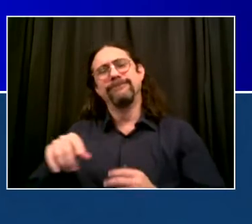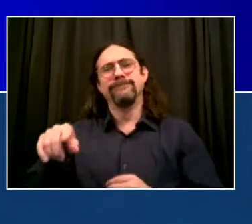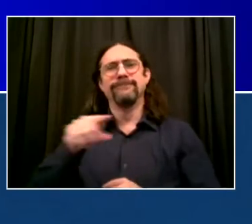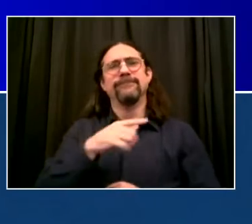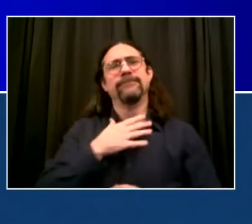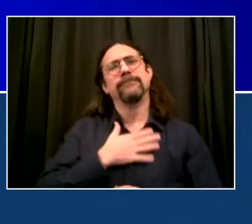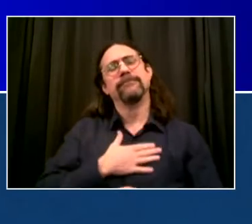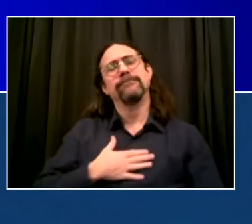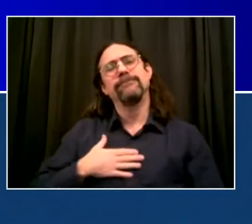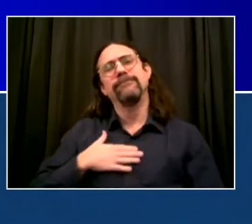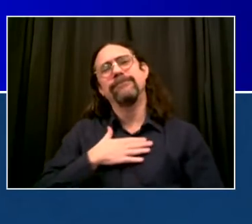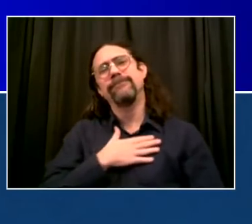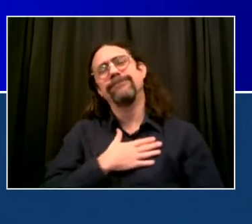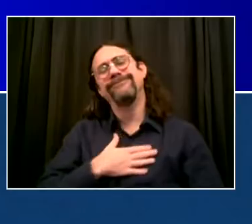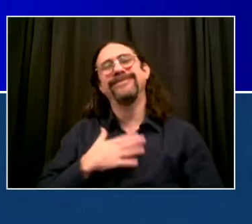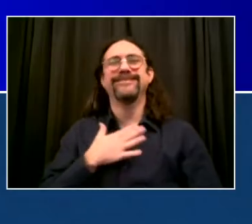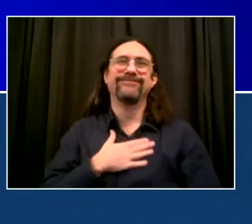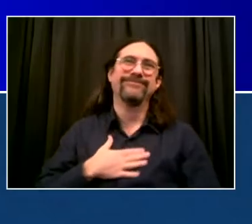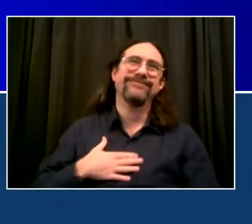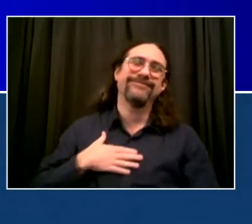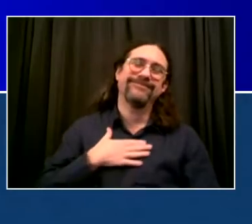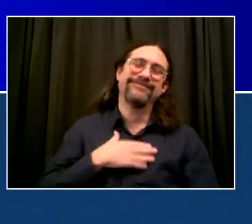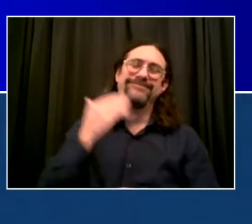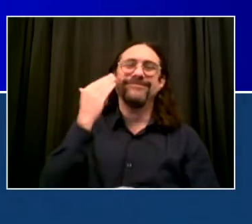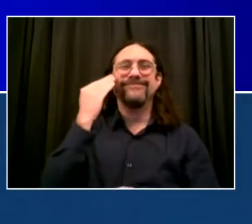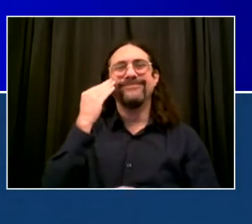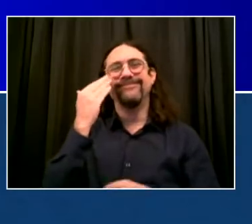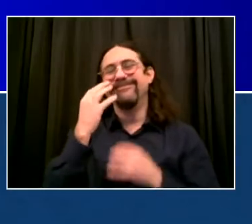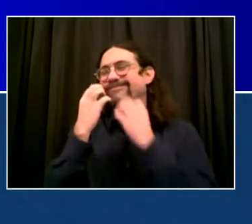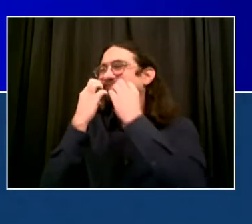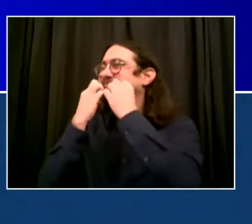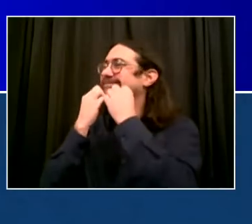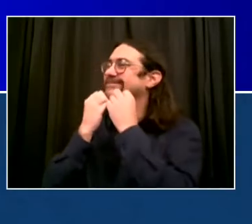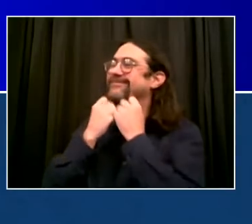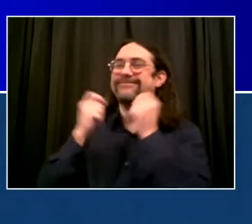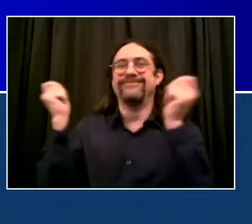YOUR CELEBRATIONONS IN A WAWAY THAT IS REALLY ALL ABOUT THE HEALTH AND SAFETY OF EVERYONE YOU LOVE.